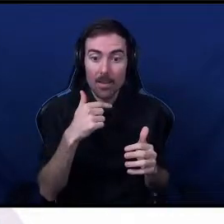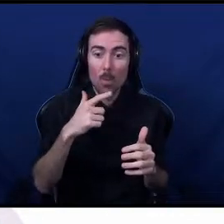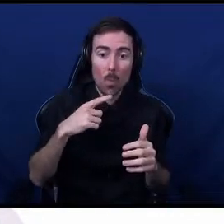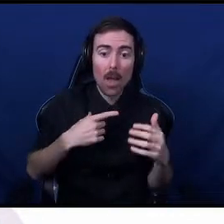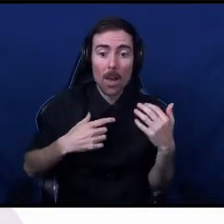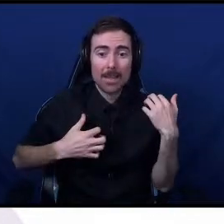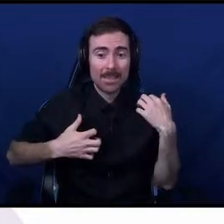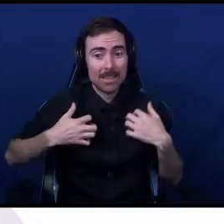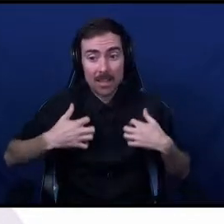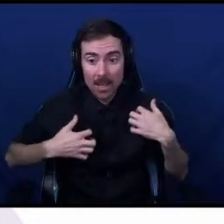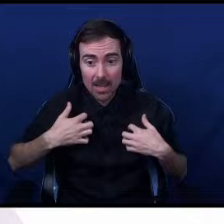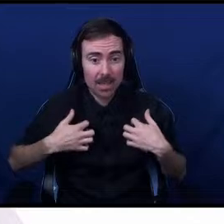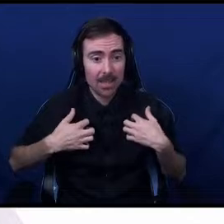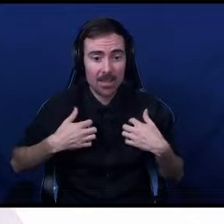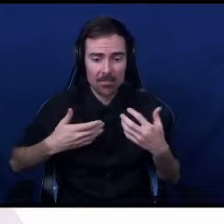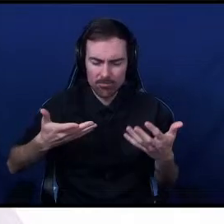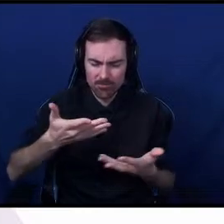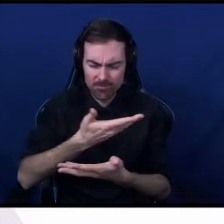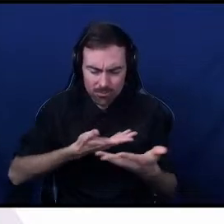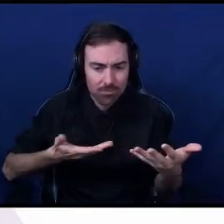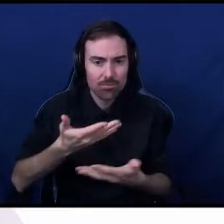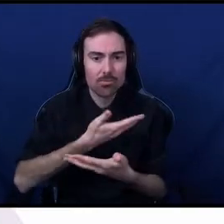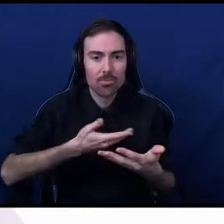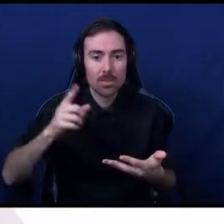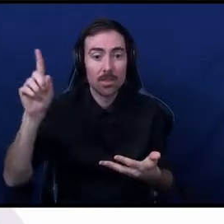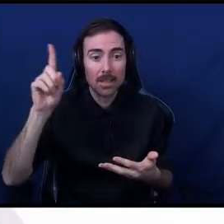And I'm excited to kind of think about areas of inclusive design.